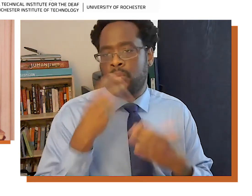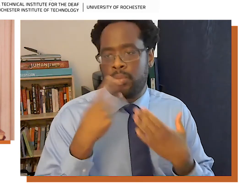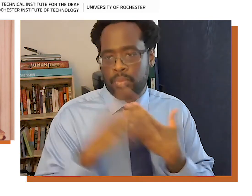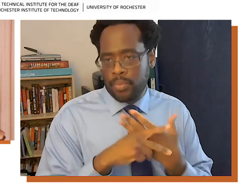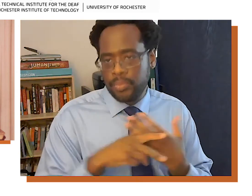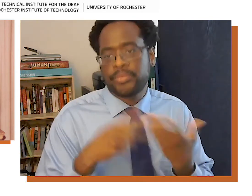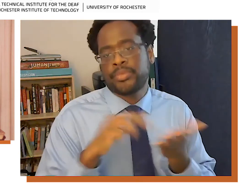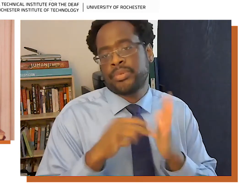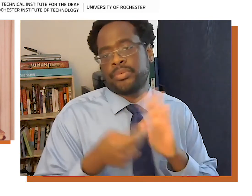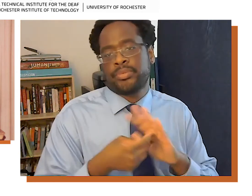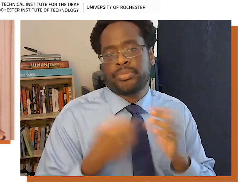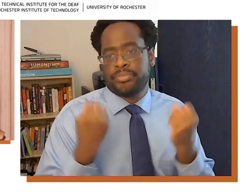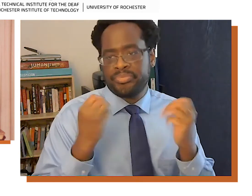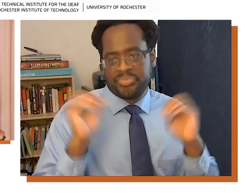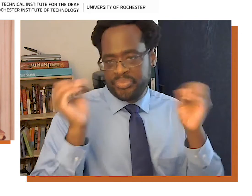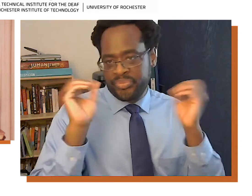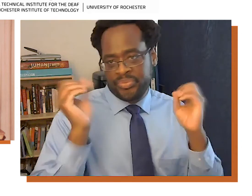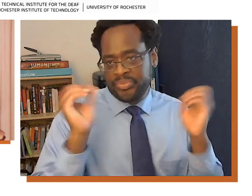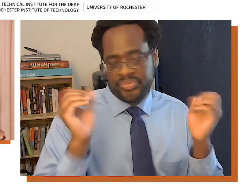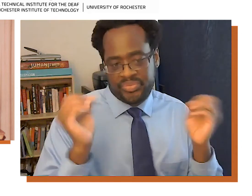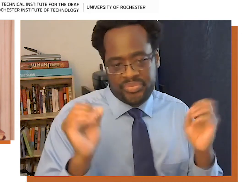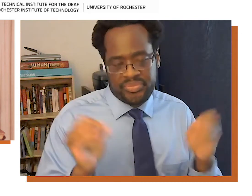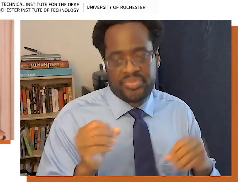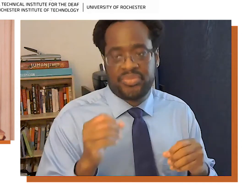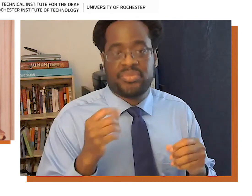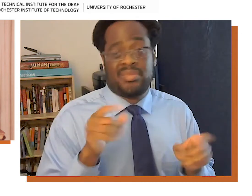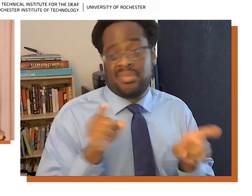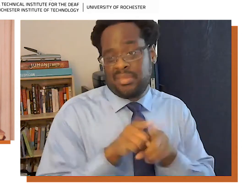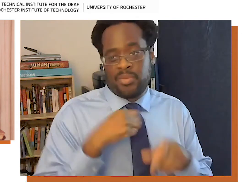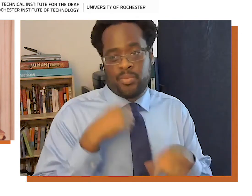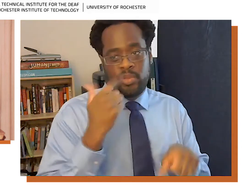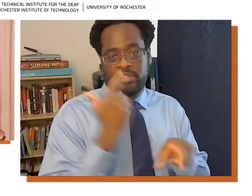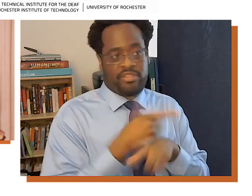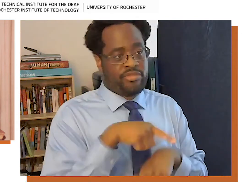so this was an oral program, which meant that we could not sign.